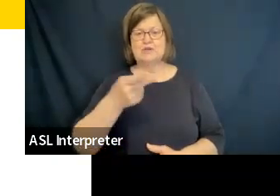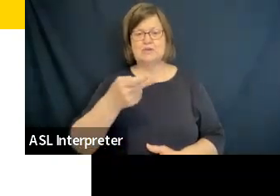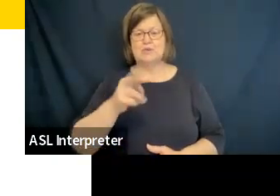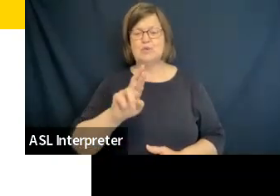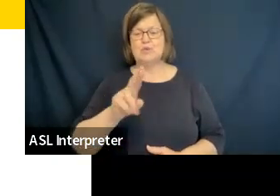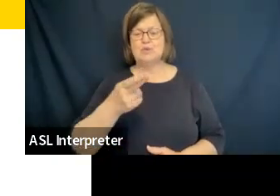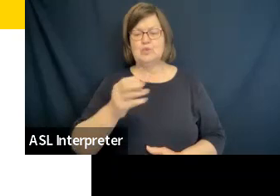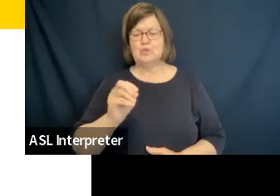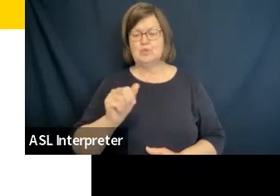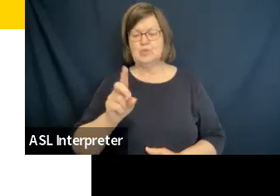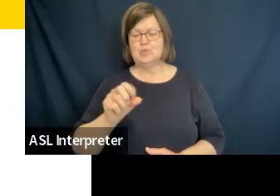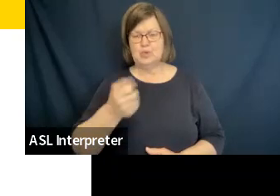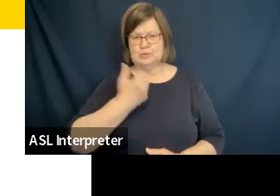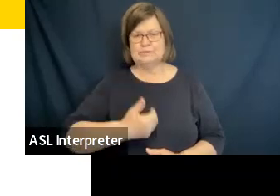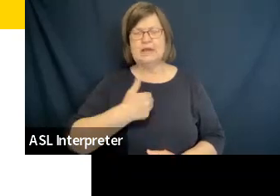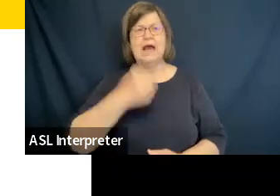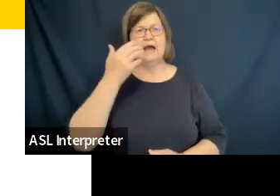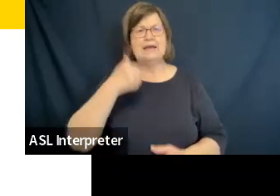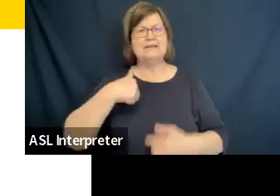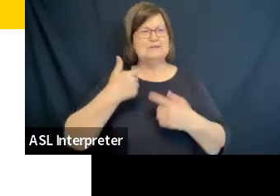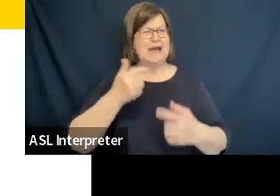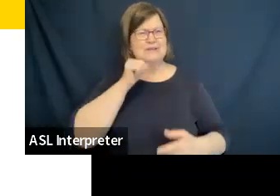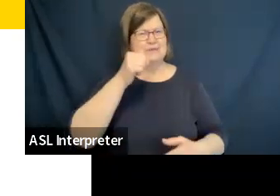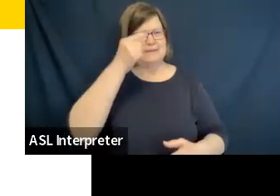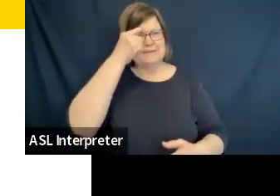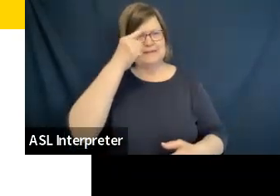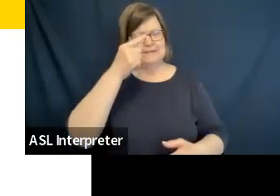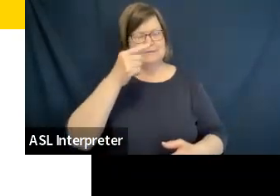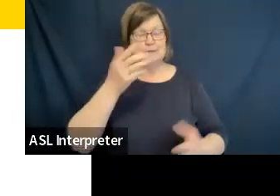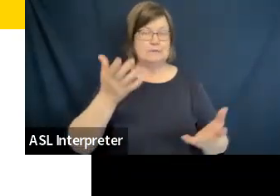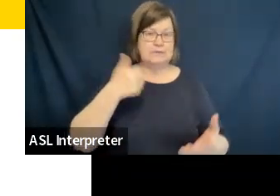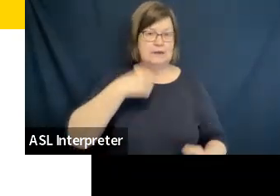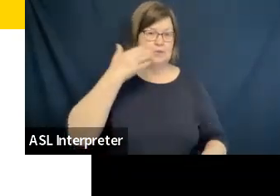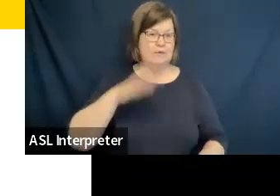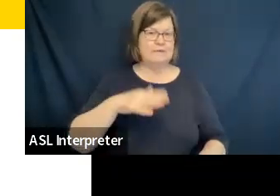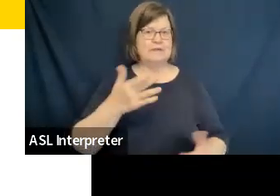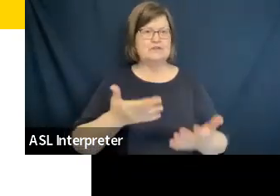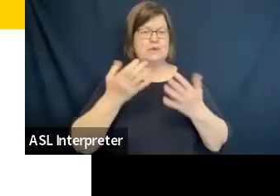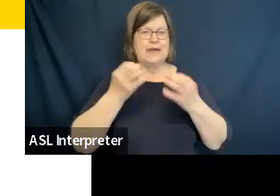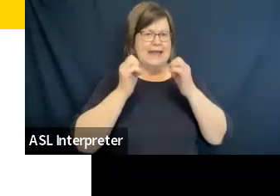As far as I know, there hasn't been, to my knowledge, an effort to educate patient advocates,